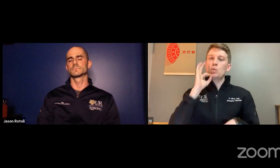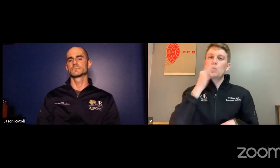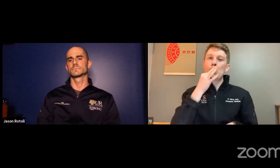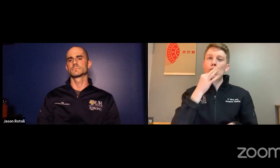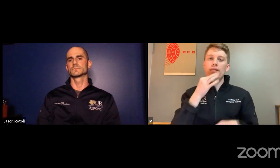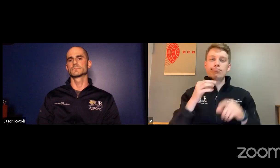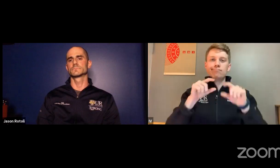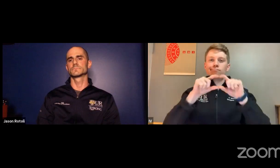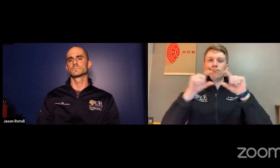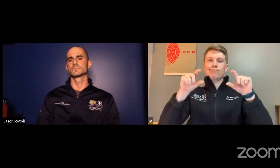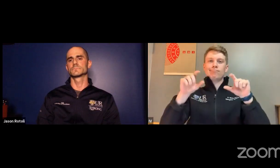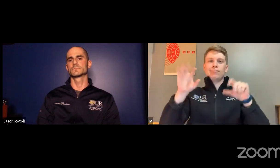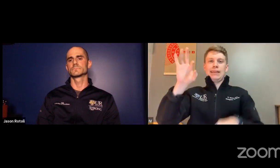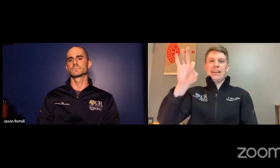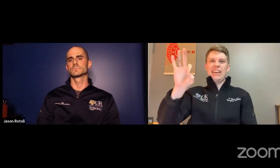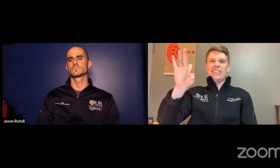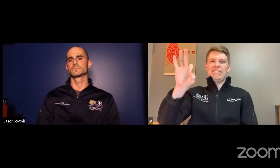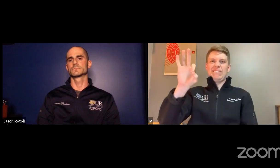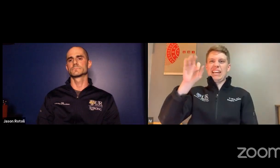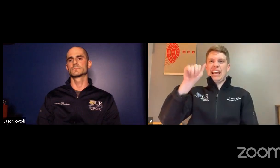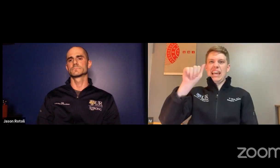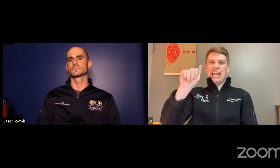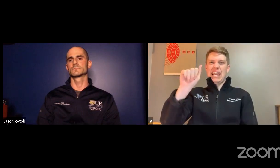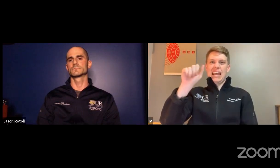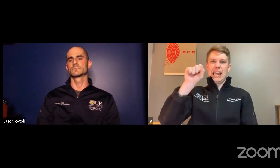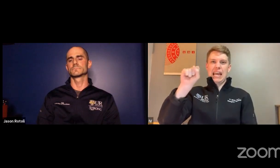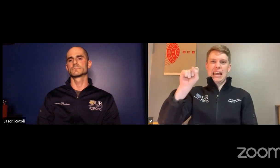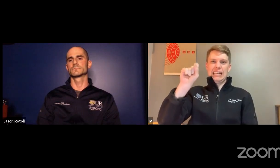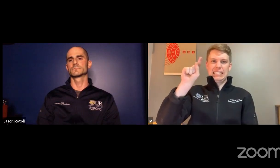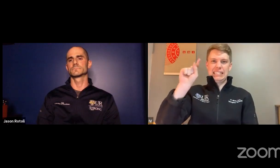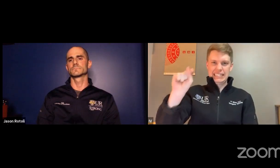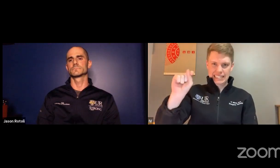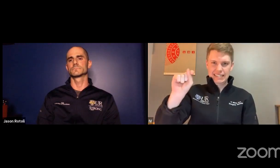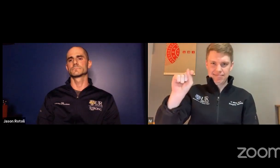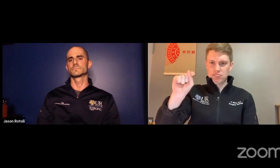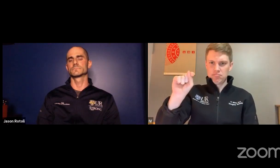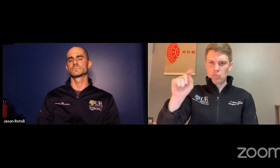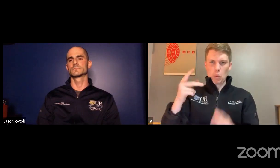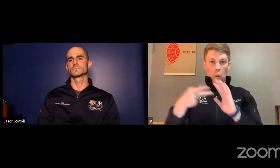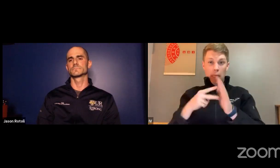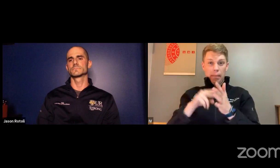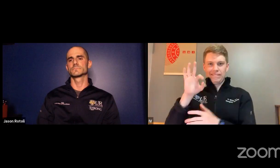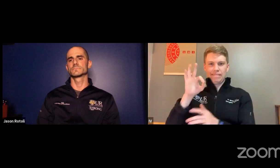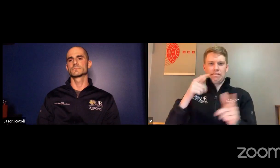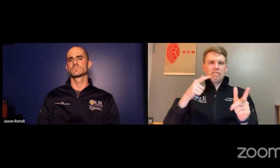For example something like this. There may be a narrowing and the blood is just blocked from